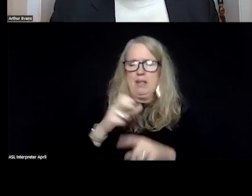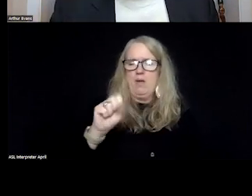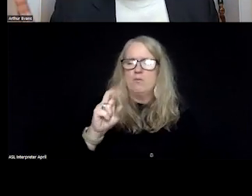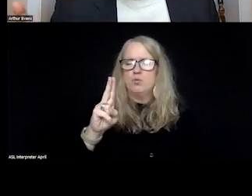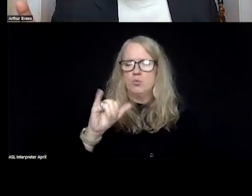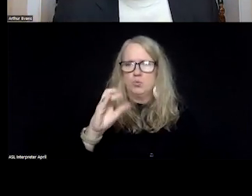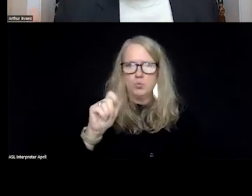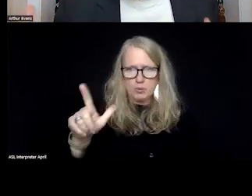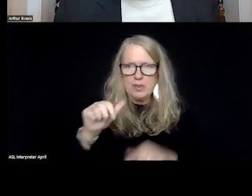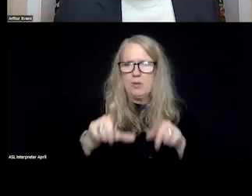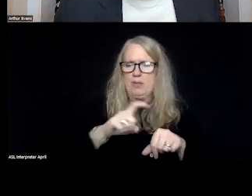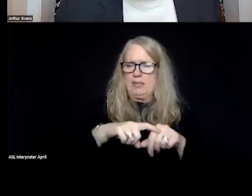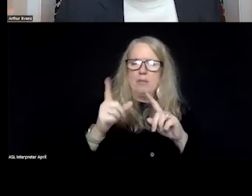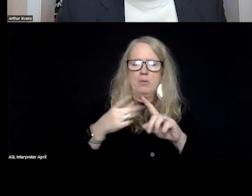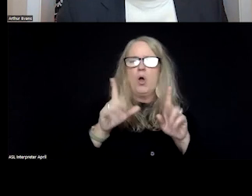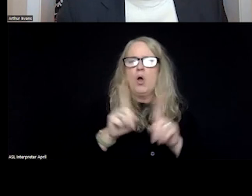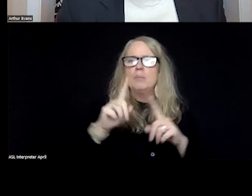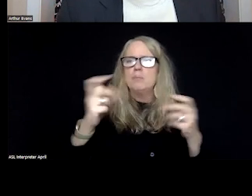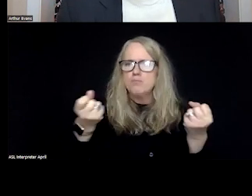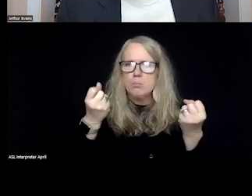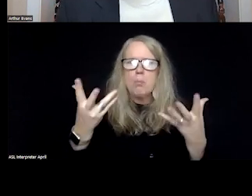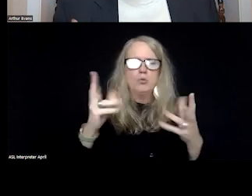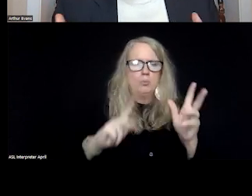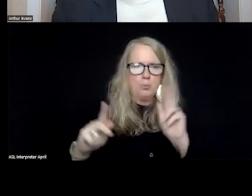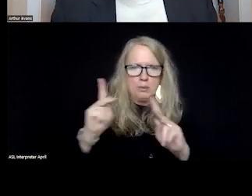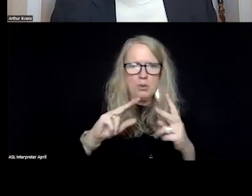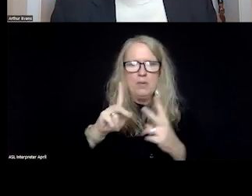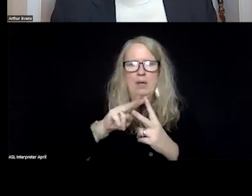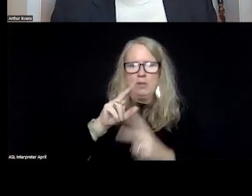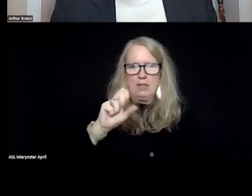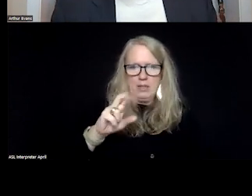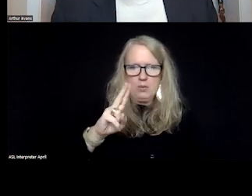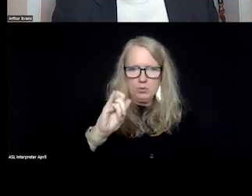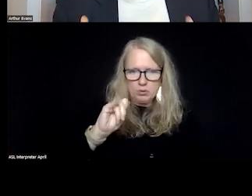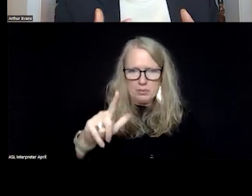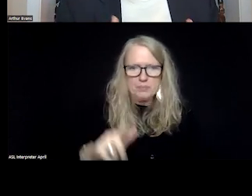THAT WE DO THIS OR MULTIPLE PEOPLE THAT WERE OR IN CRISIS.